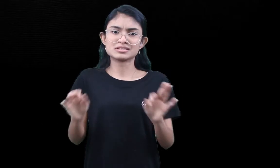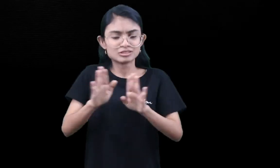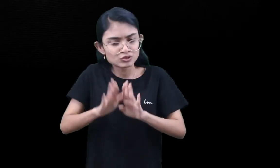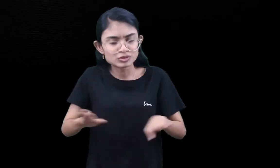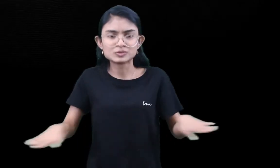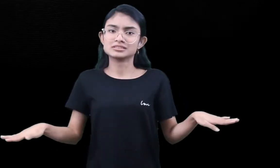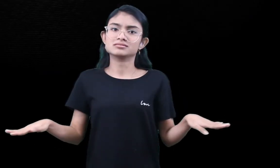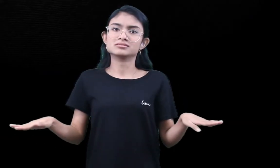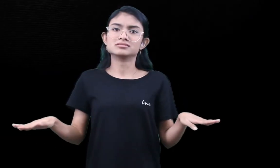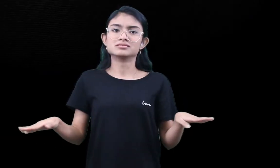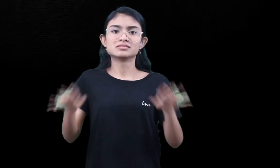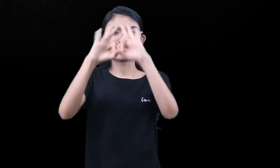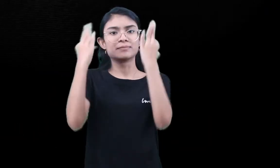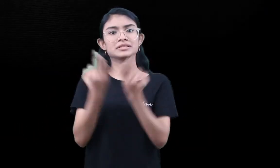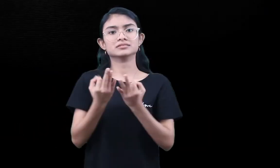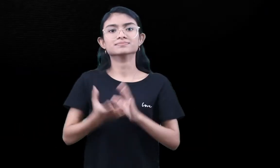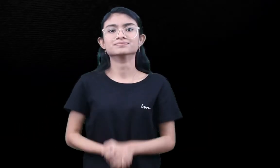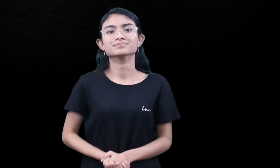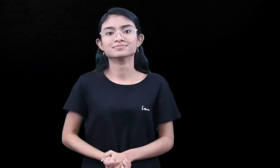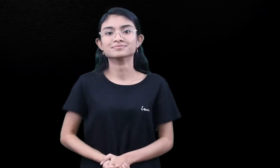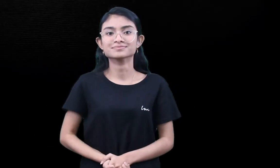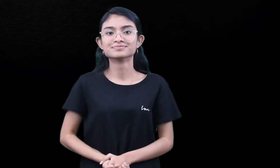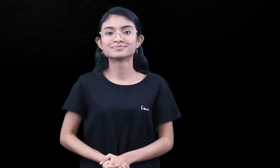Funding for children and families.